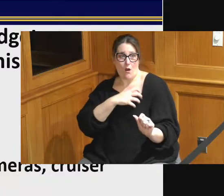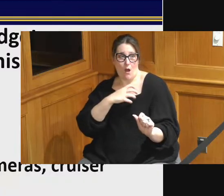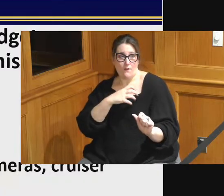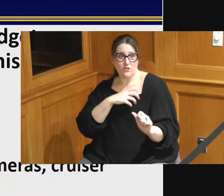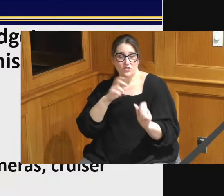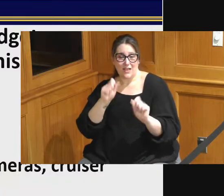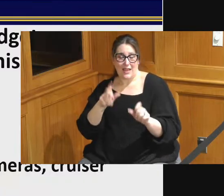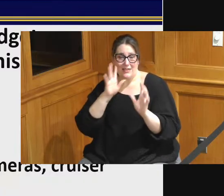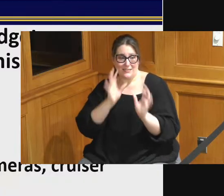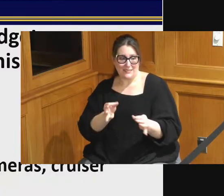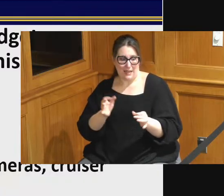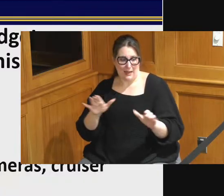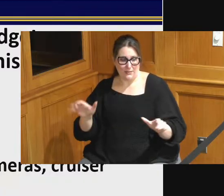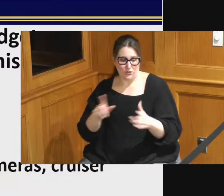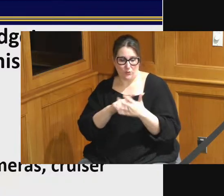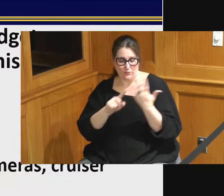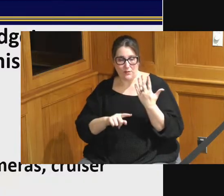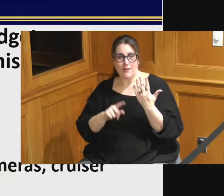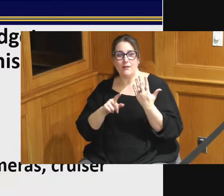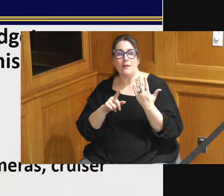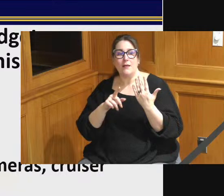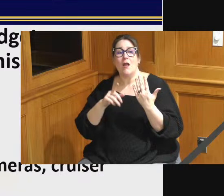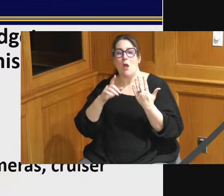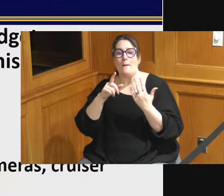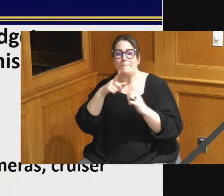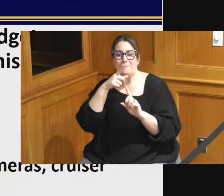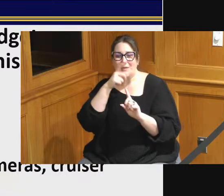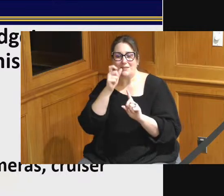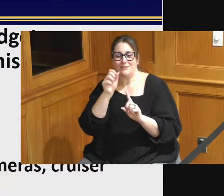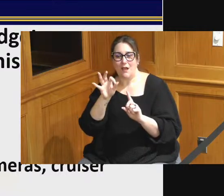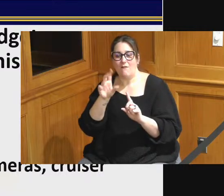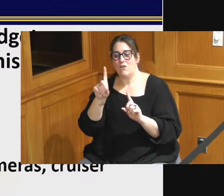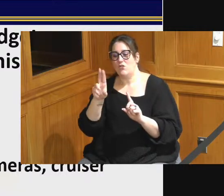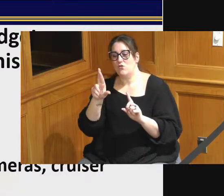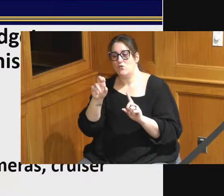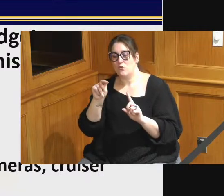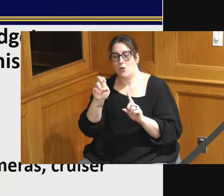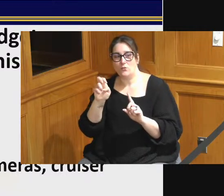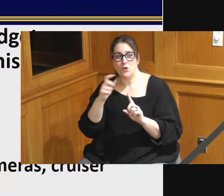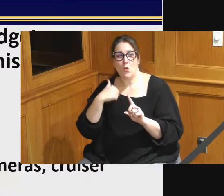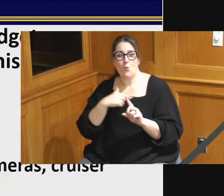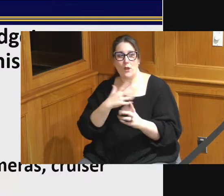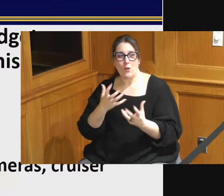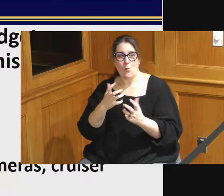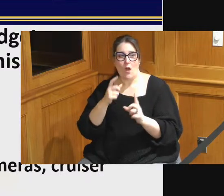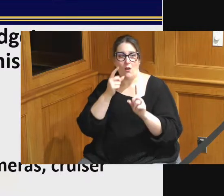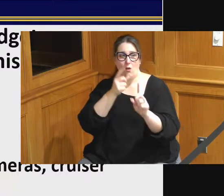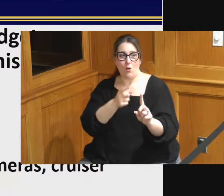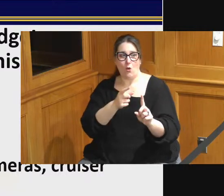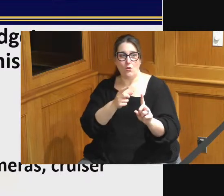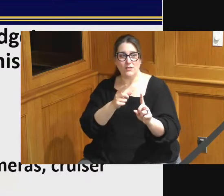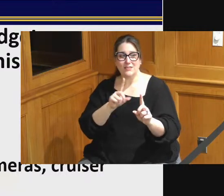those drones. The goal is to create a real times operations center that is staffed around the clock